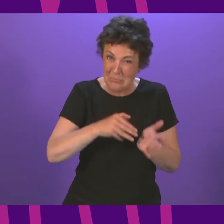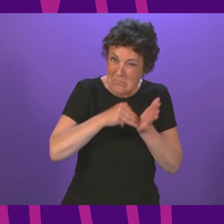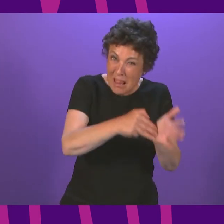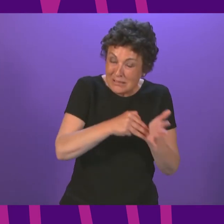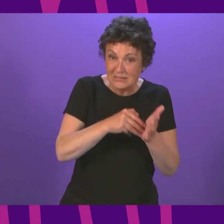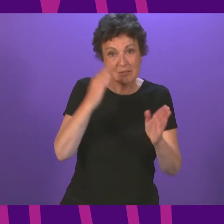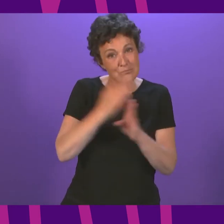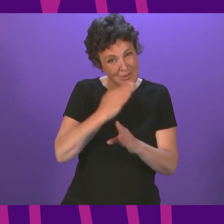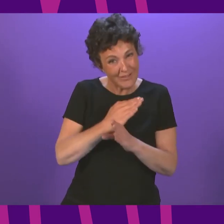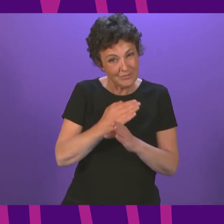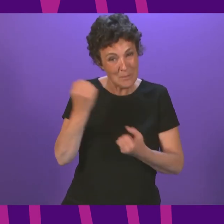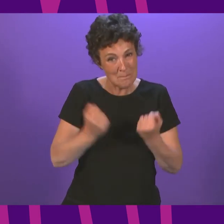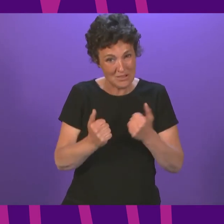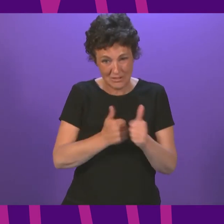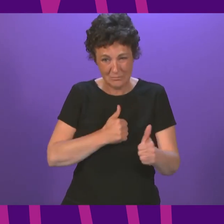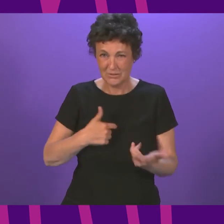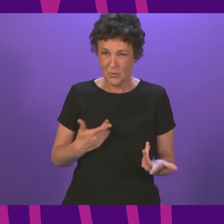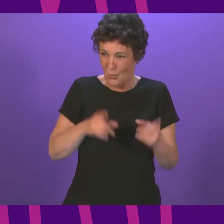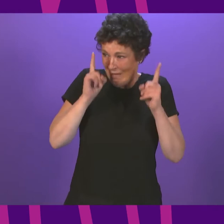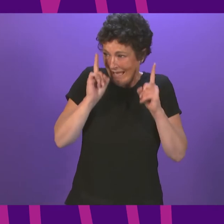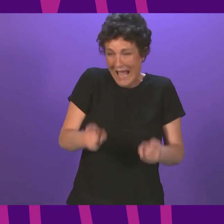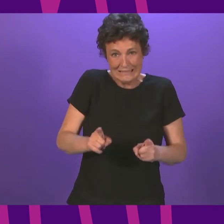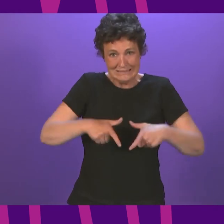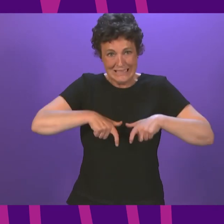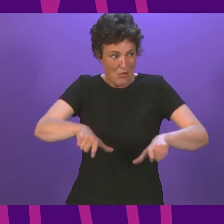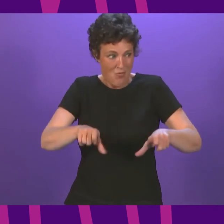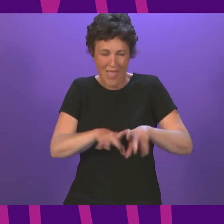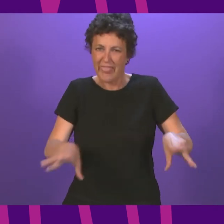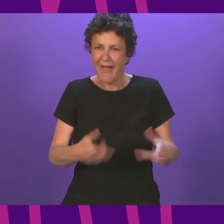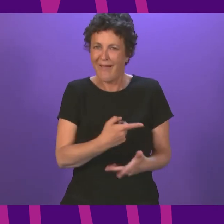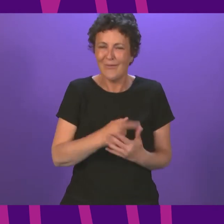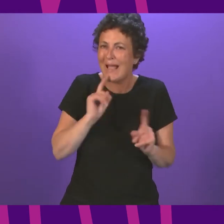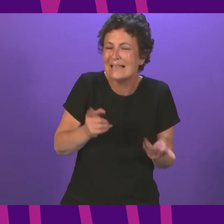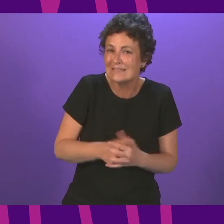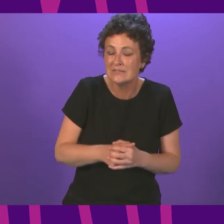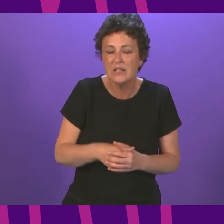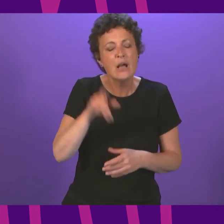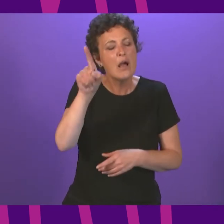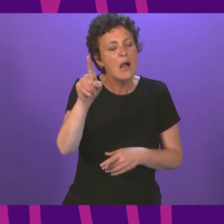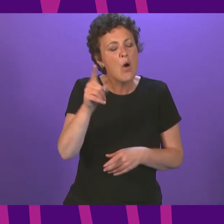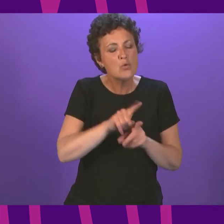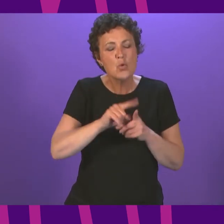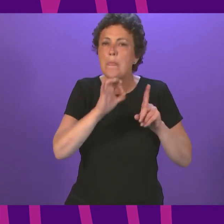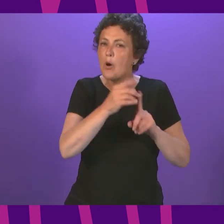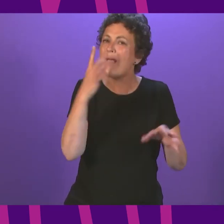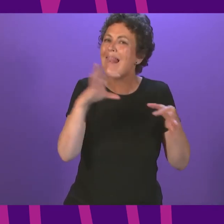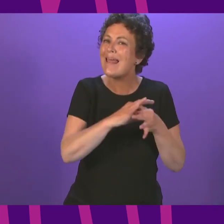cannot continue to socialise losses and privatise profits. On the point that has been raised about trade unions, I note that the First Minister said